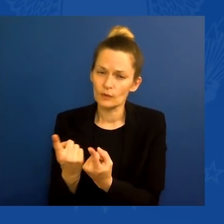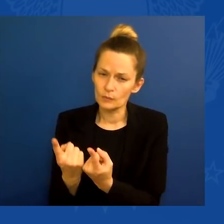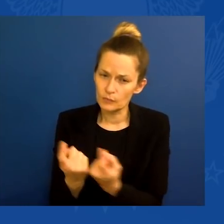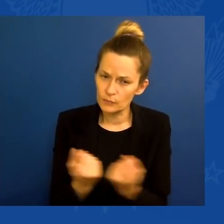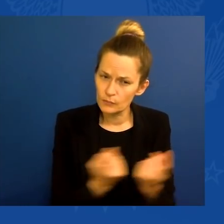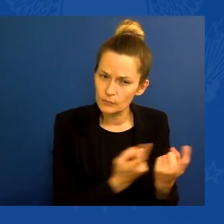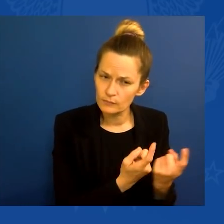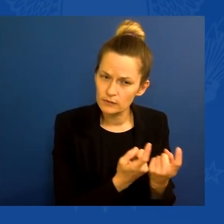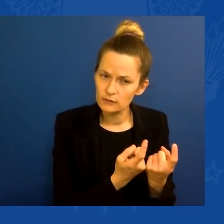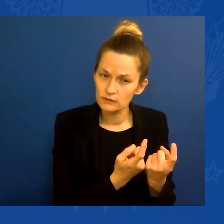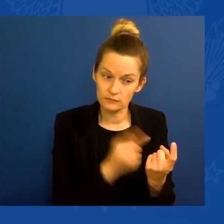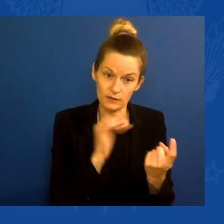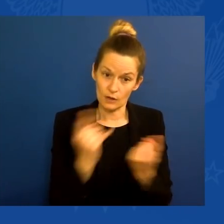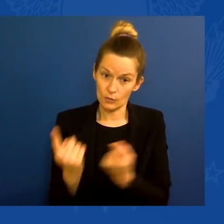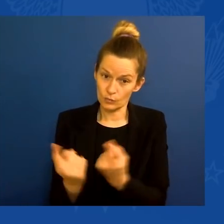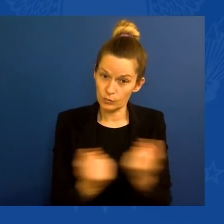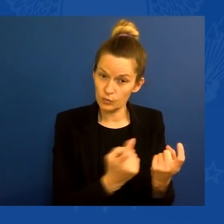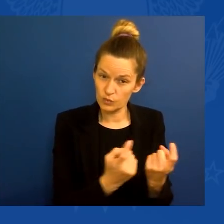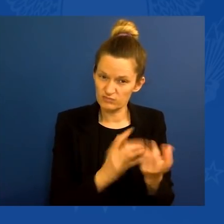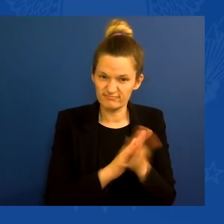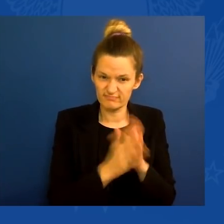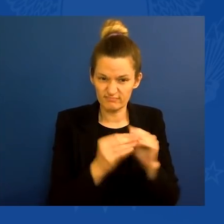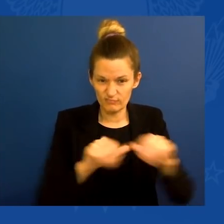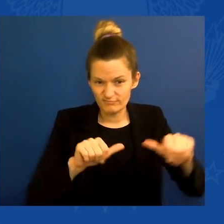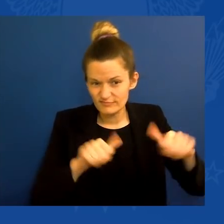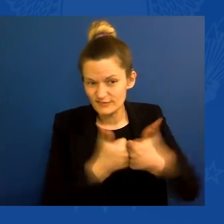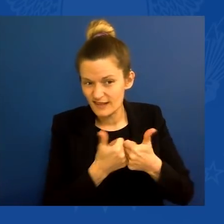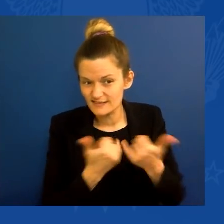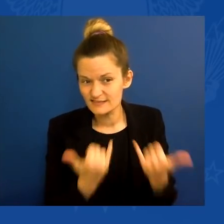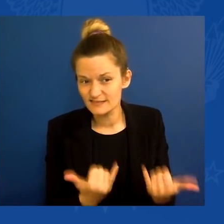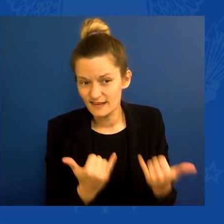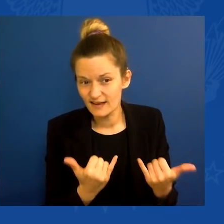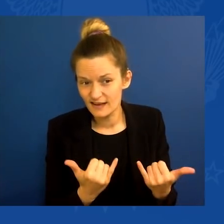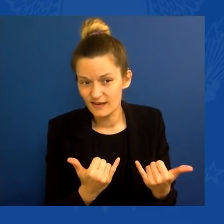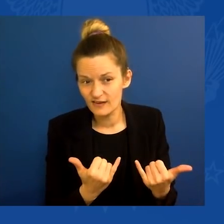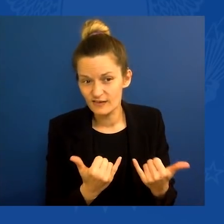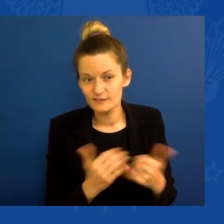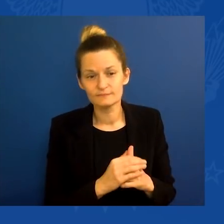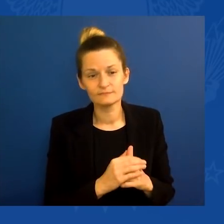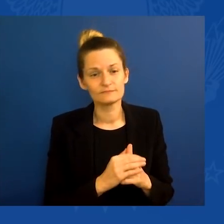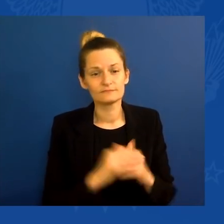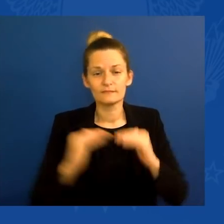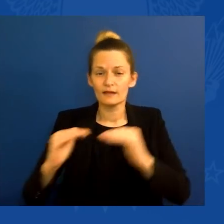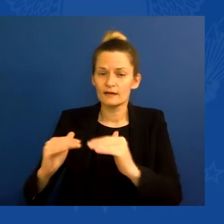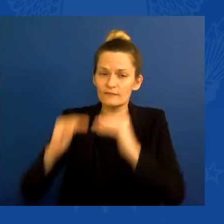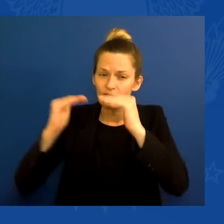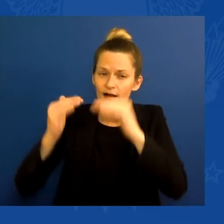partnering with the federal, state, and local community groups to reduce gun violence;